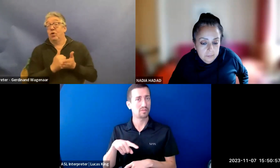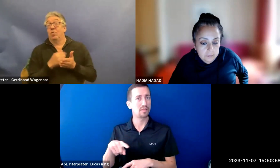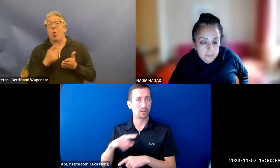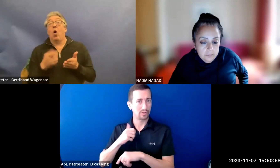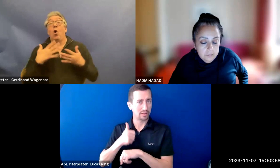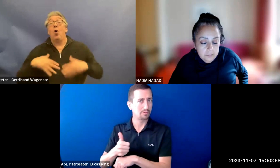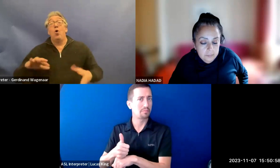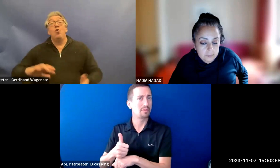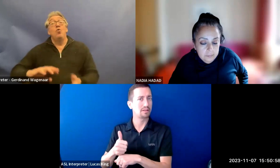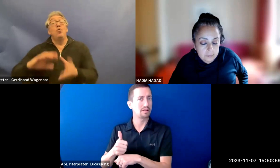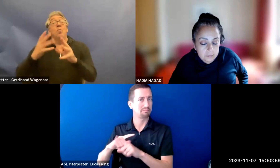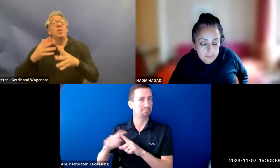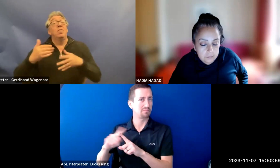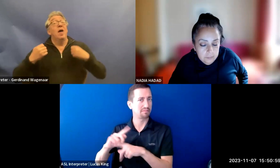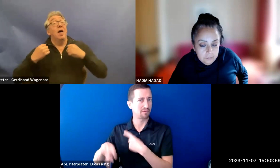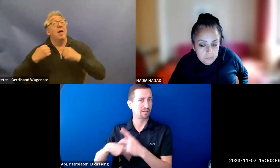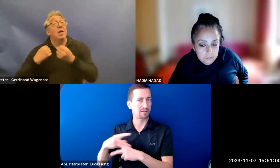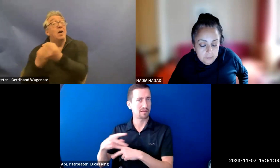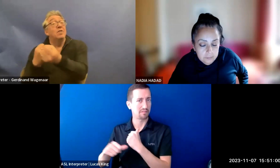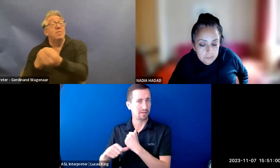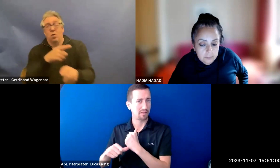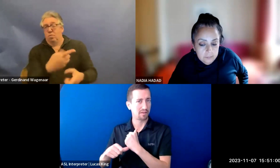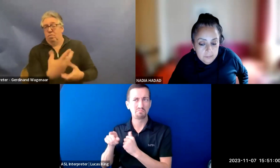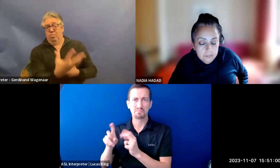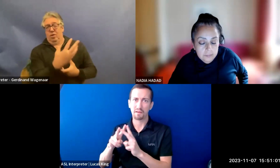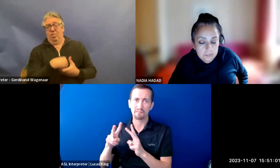have been active supporting inclusive education